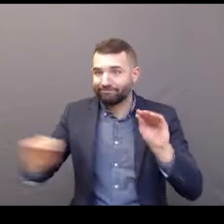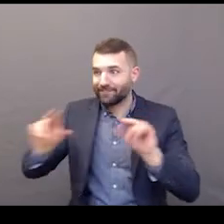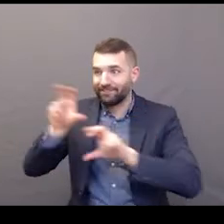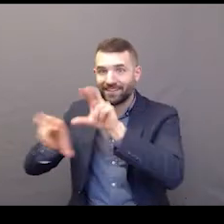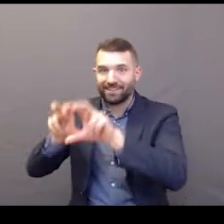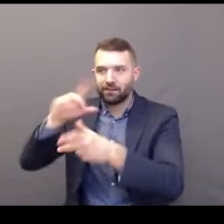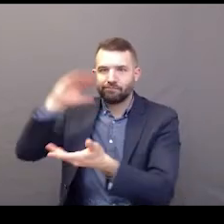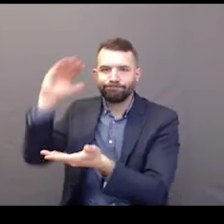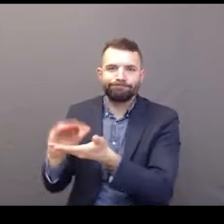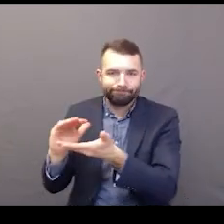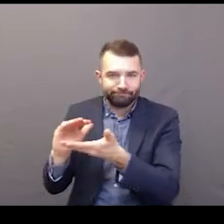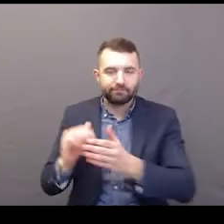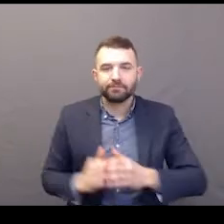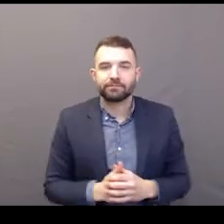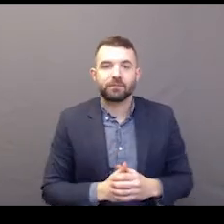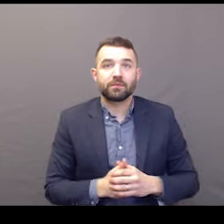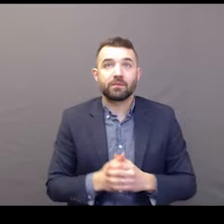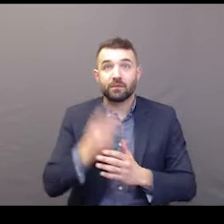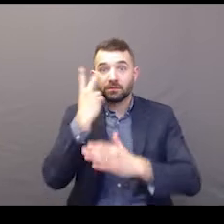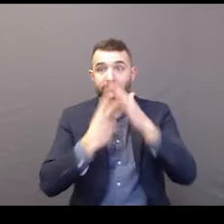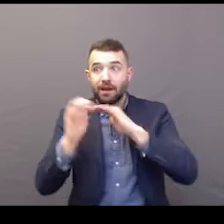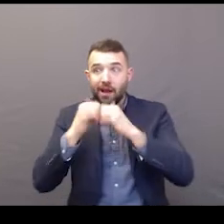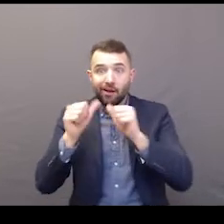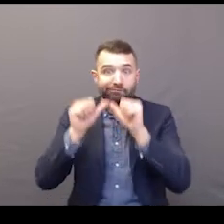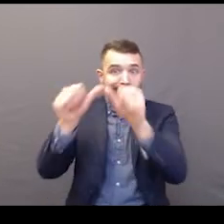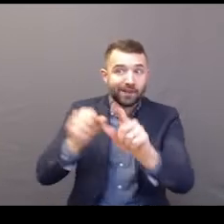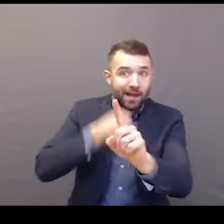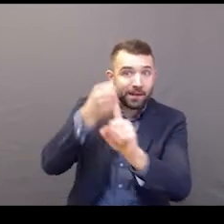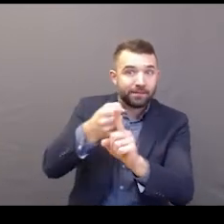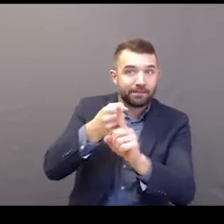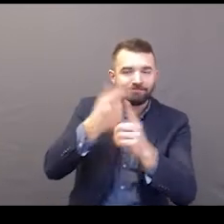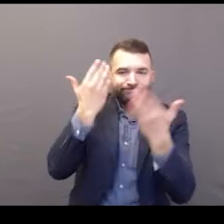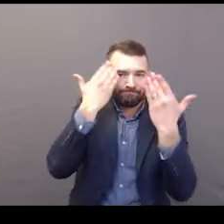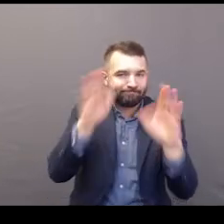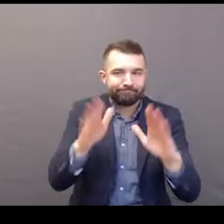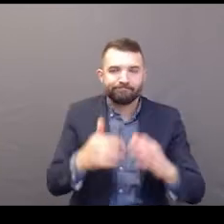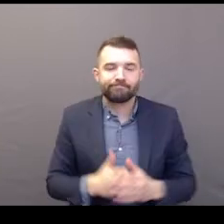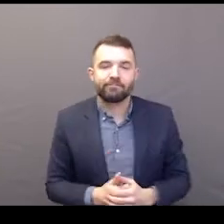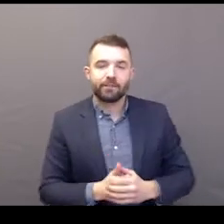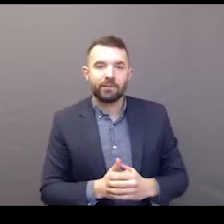We don’t know how long or how damaging the current recession will be. With greatly depleted revenues,